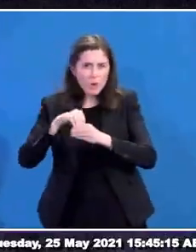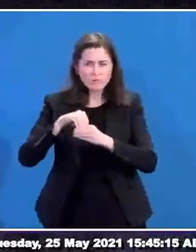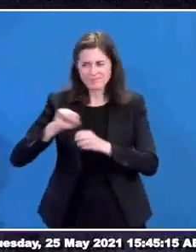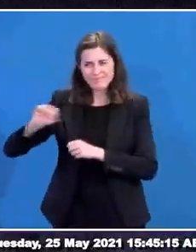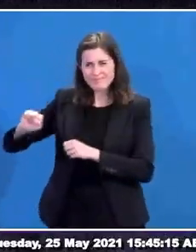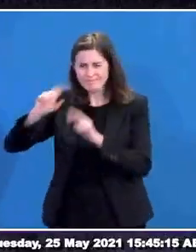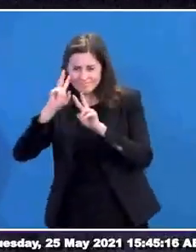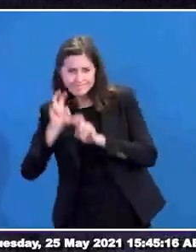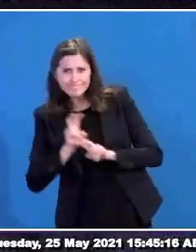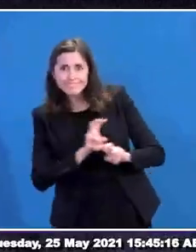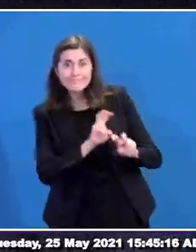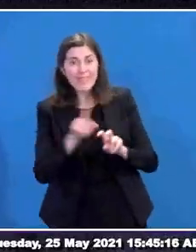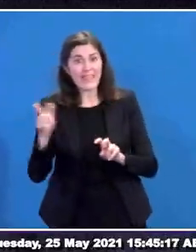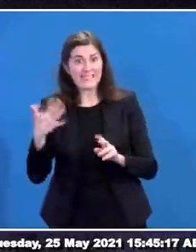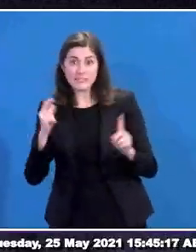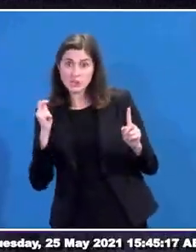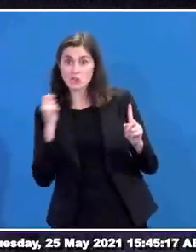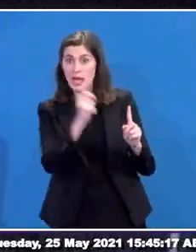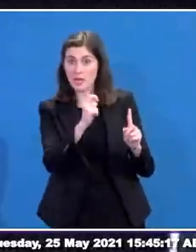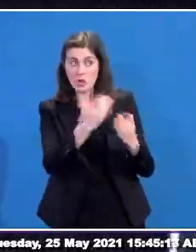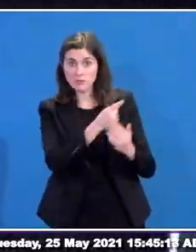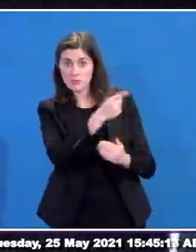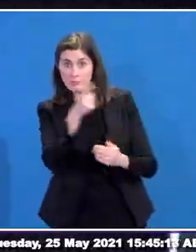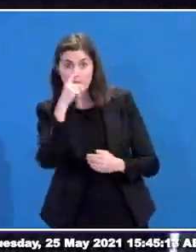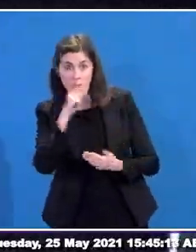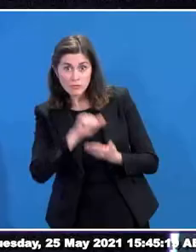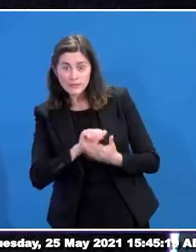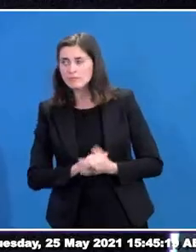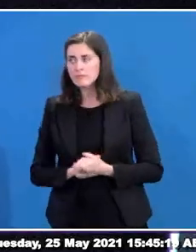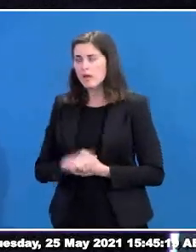and in fact laid some charges? As I understand, yes.